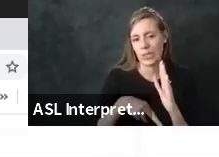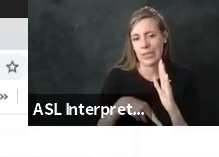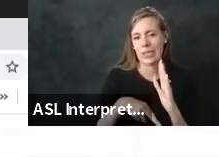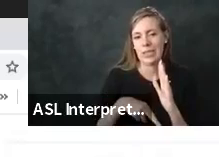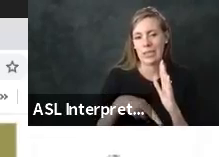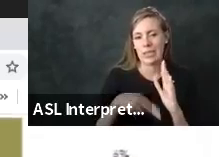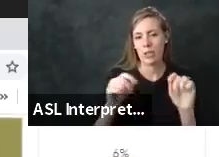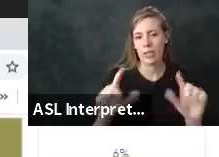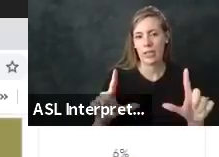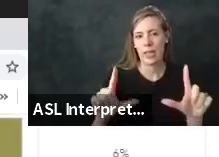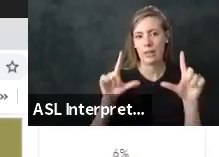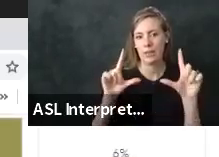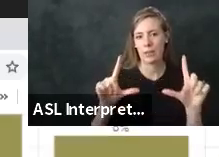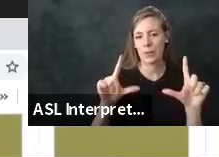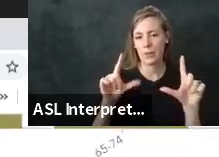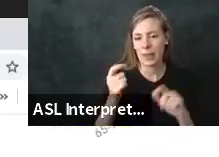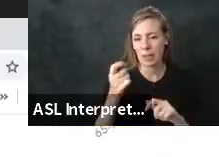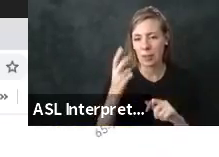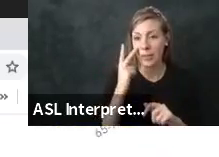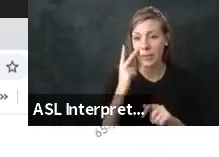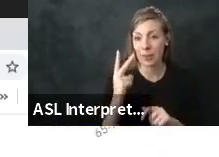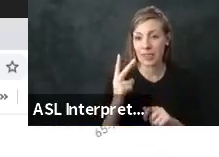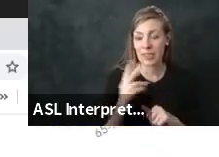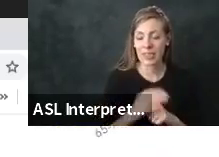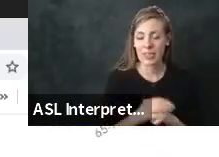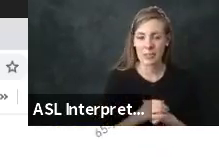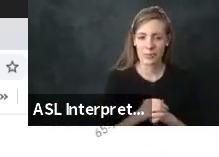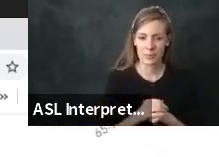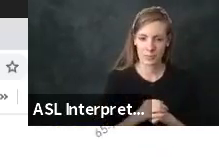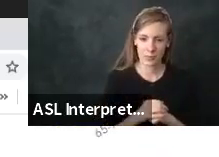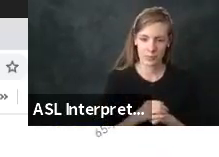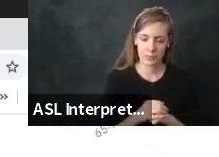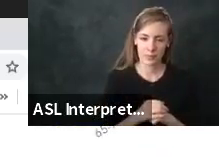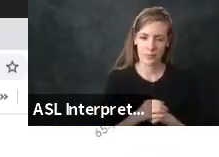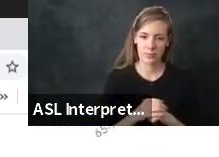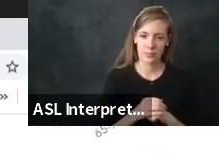I try to do that here so you can see among those 25 to 34 and 35